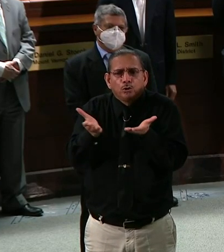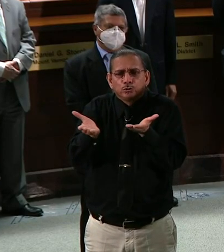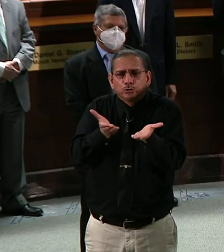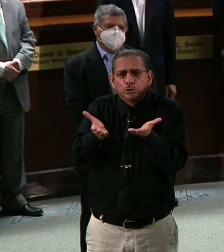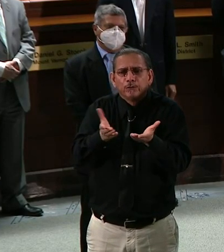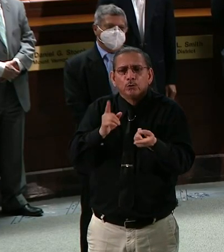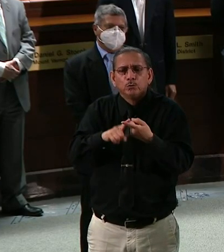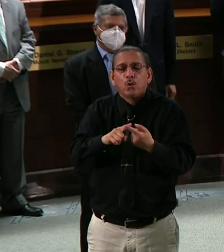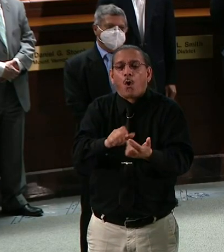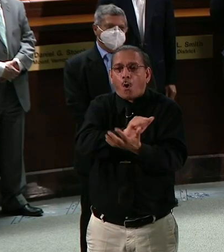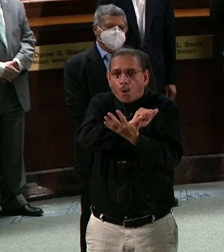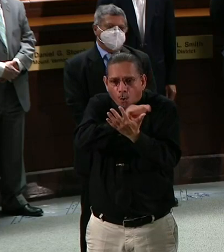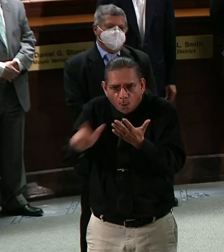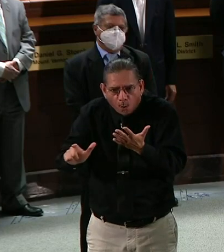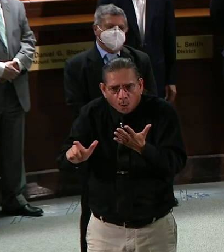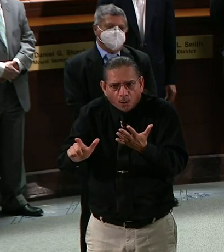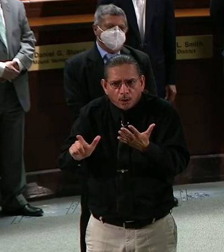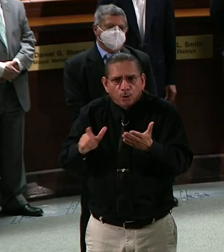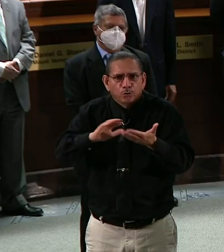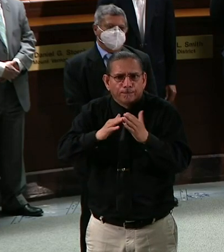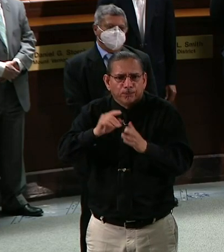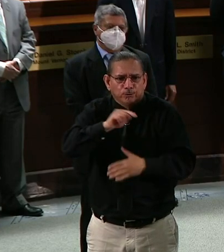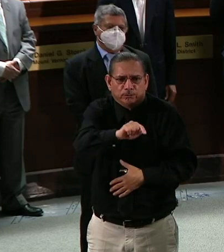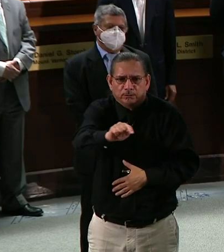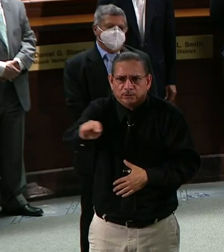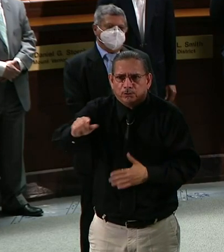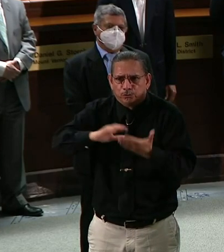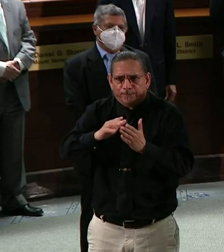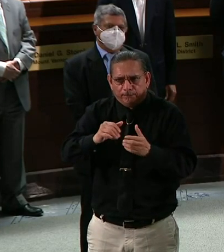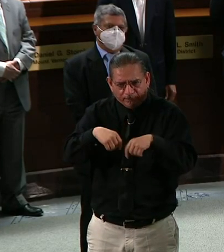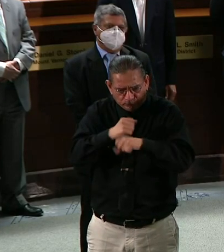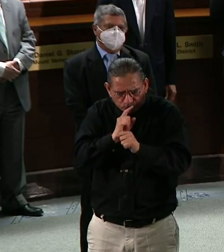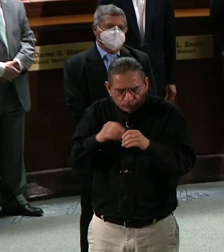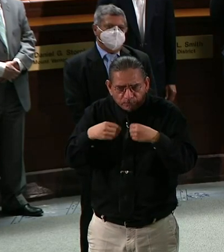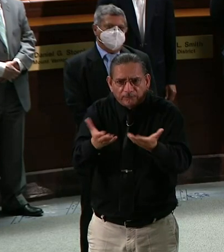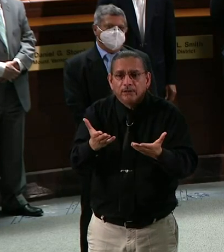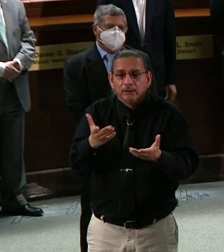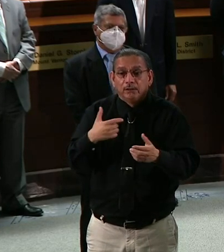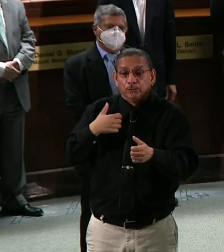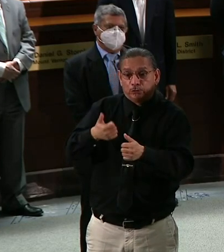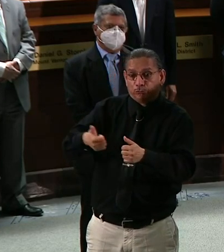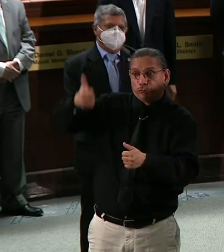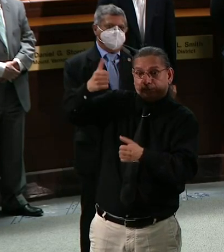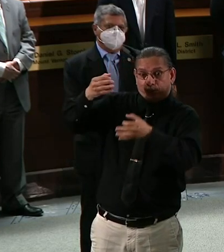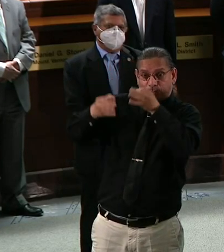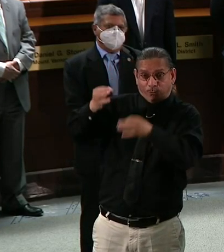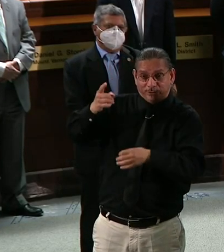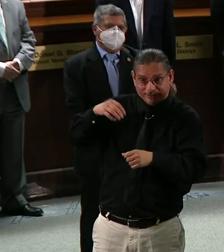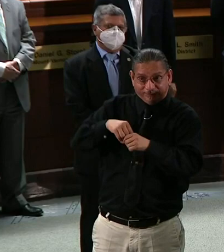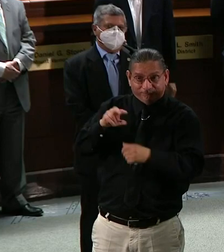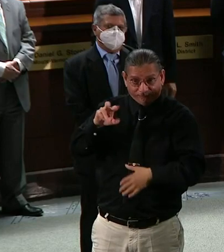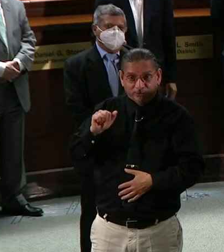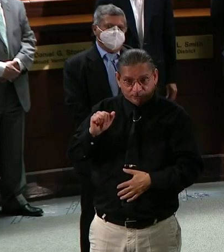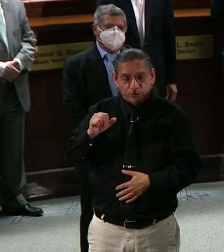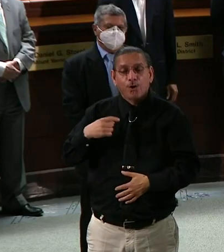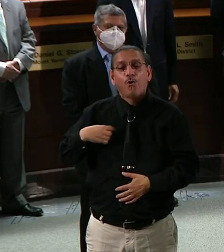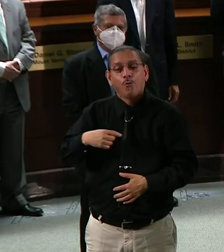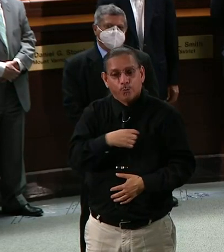DOESN'T. HE CAN GET TURNAROUND